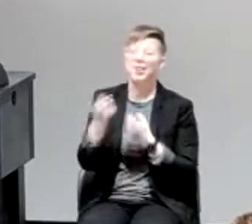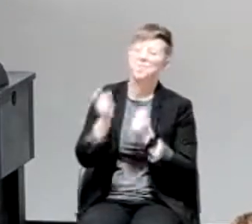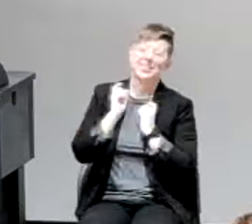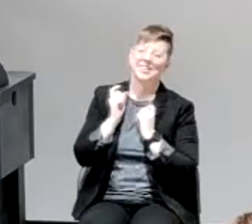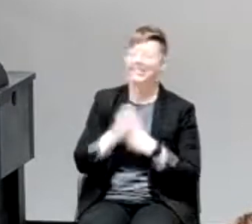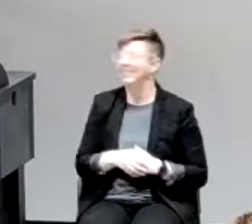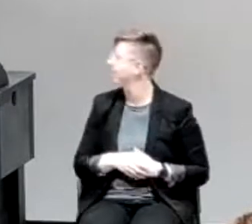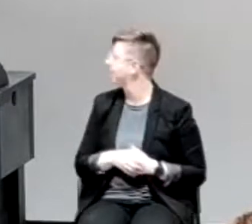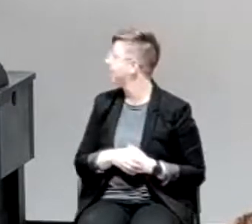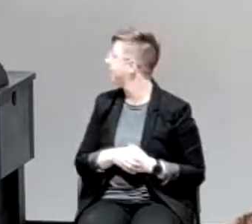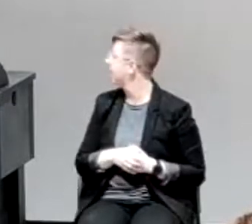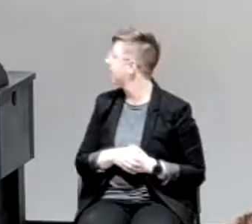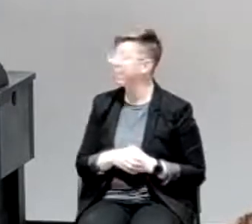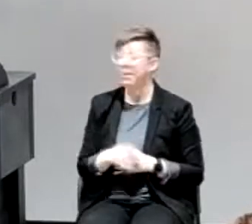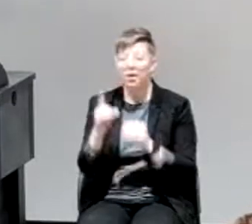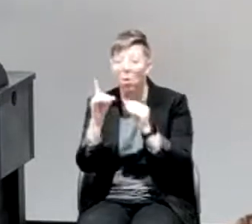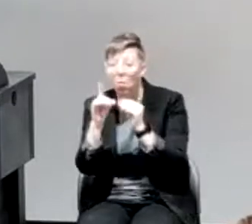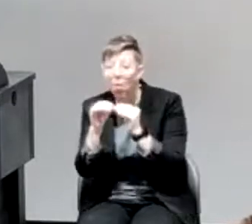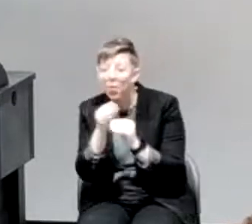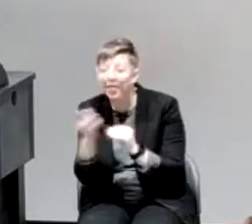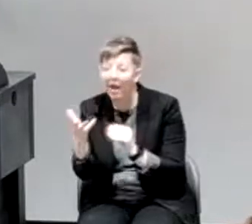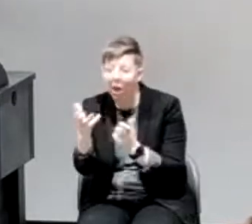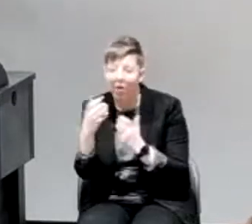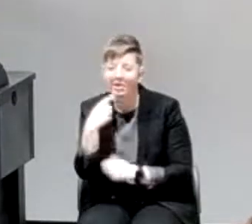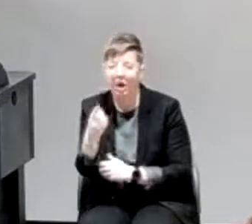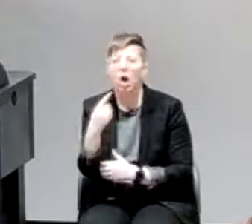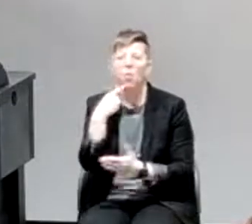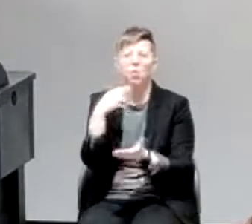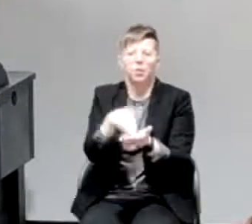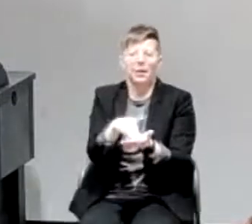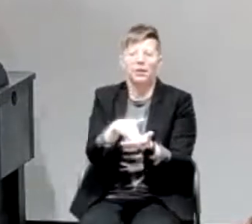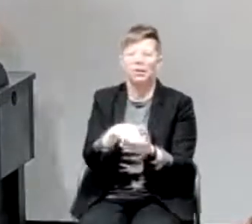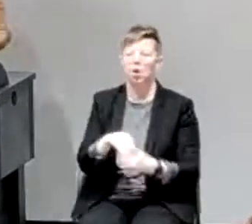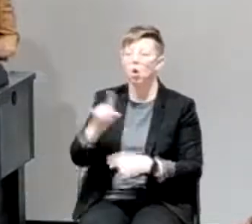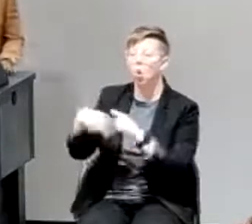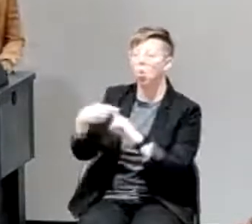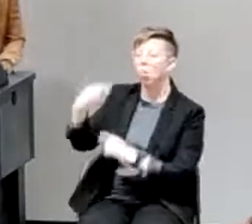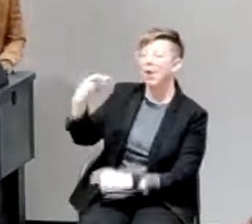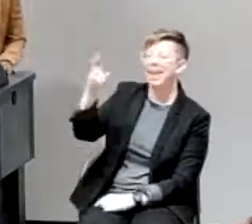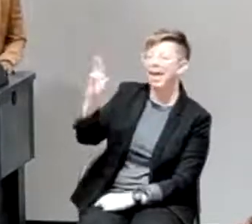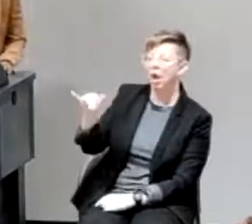≫ Socks. ≫ PUNAM MATHUR: Socks? Thank you. ≫ PUNAM MATHUR: What's that? you thank you thank you. I love presents.